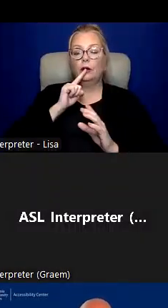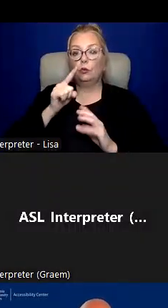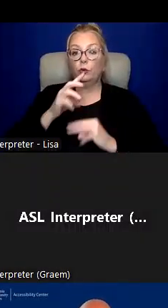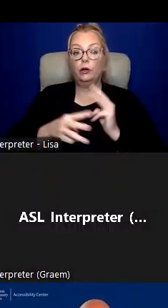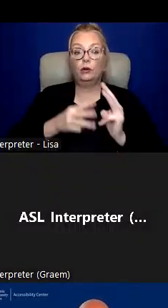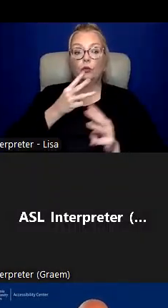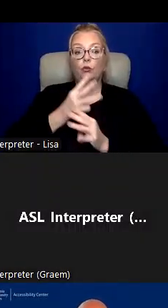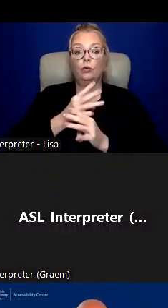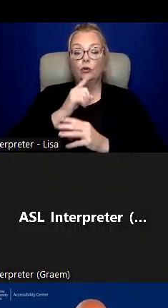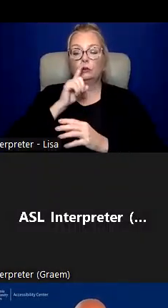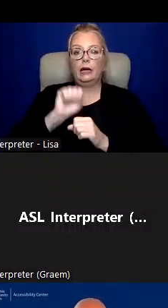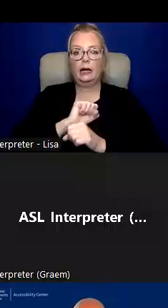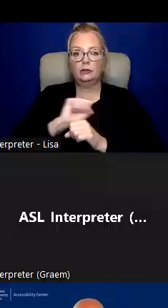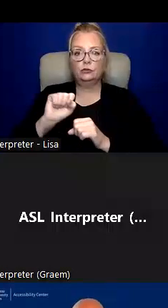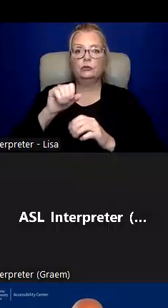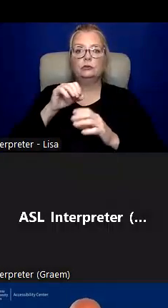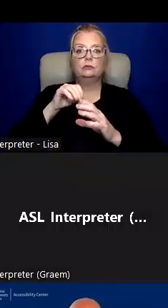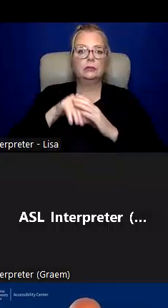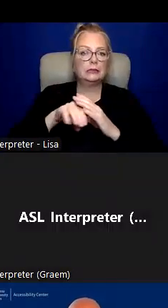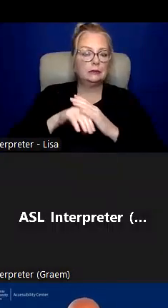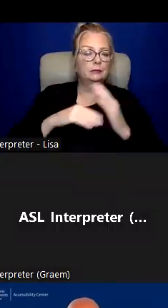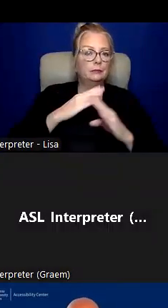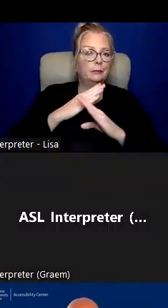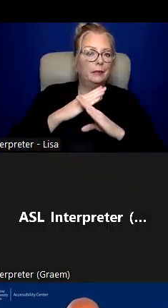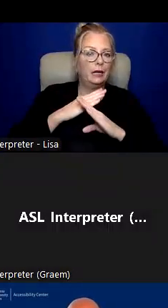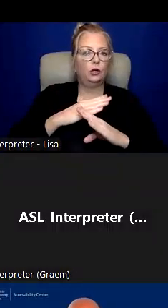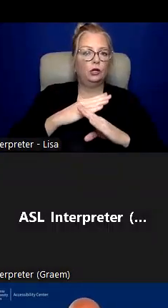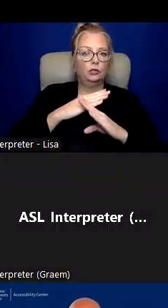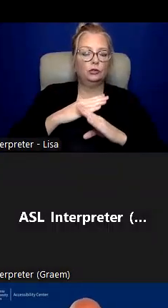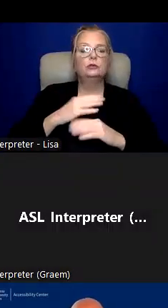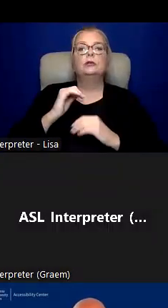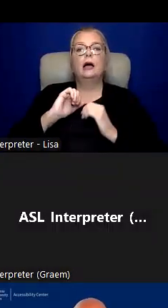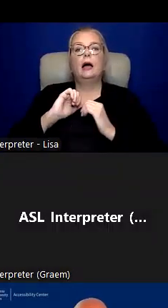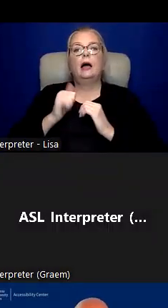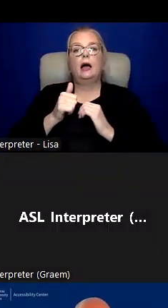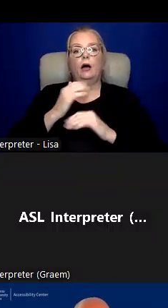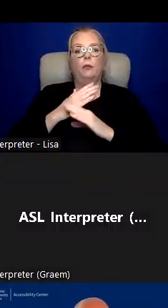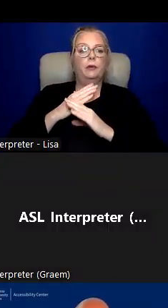barriers and find out how these barriers will impact our end users.